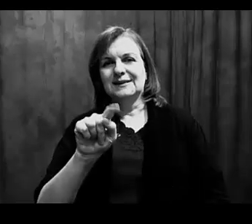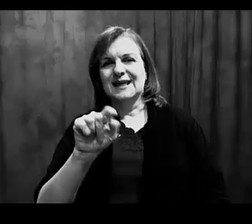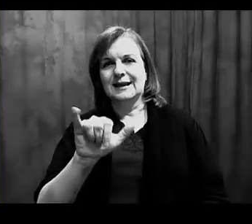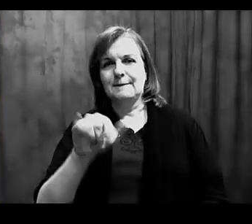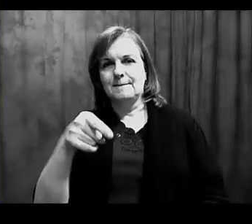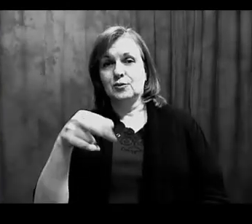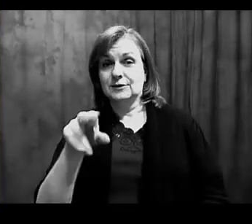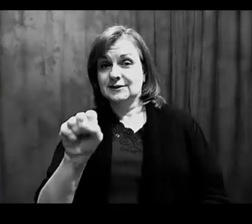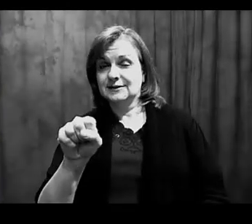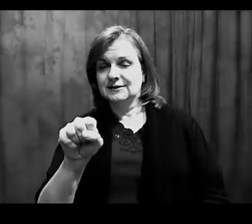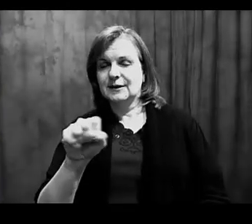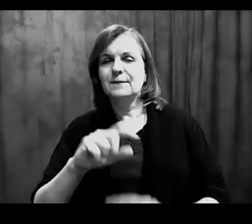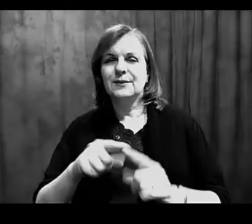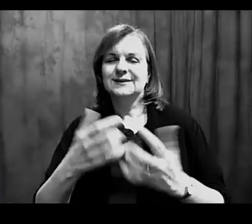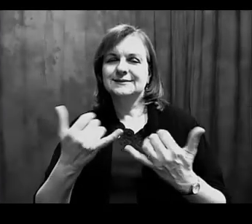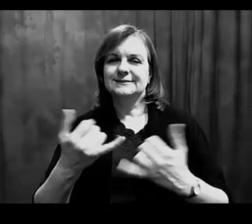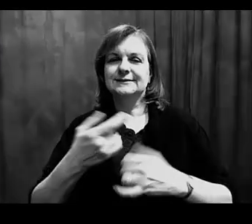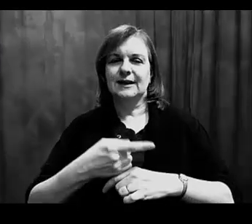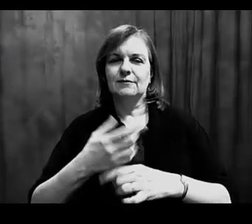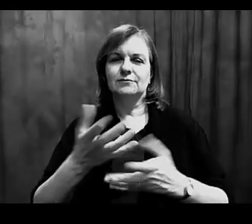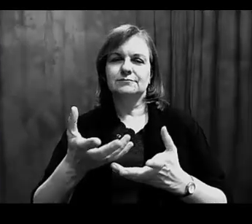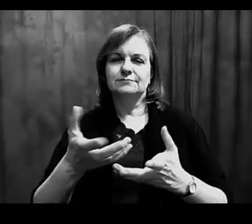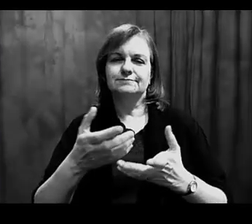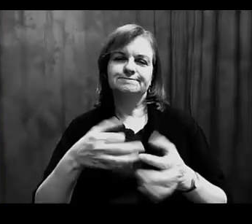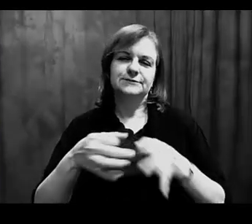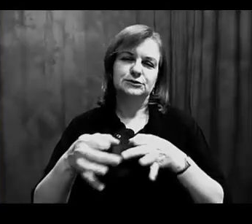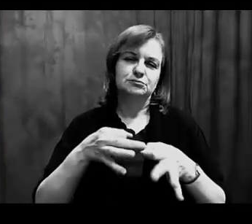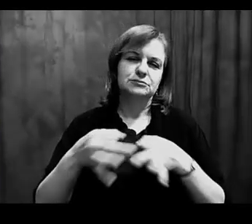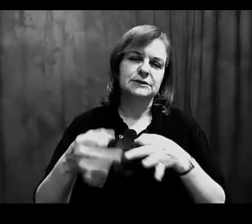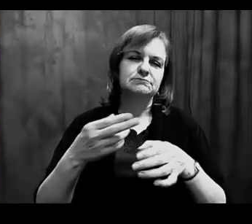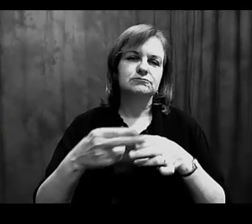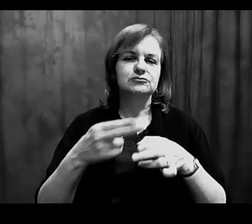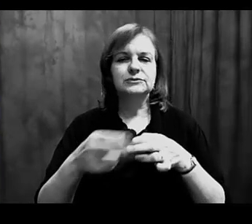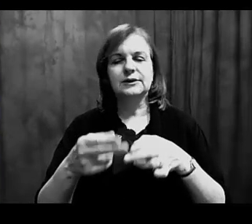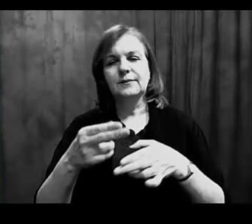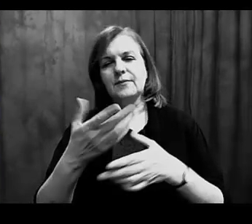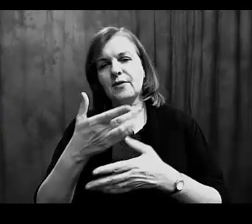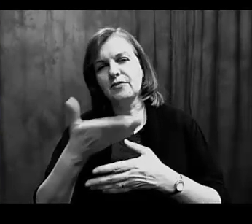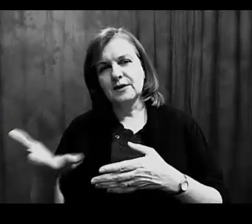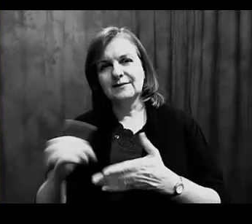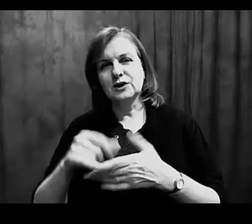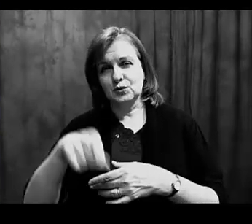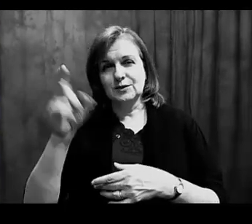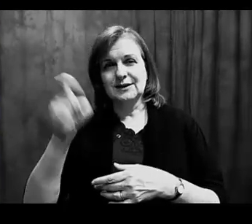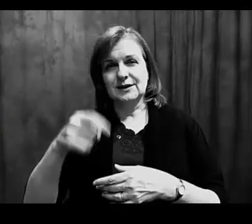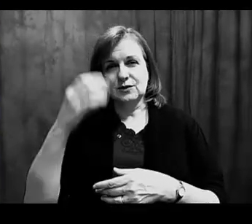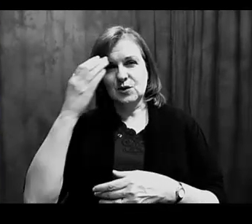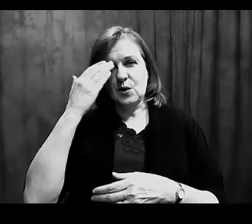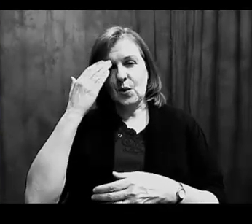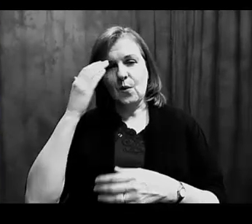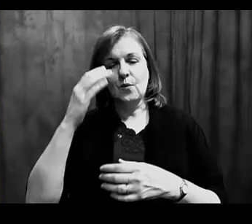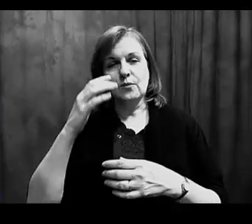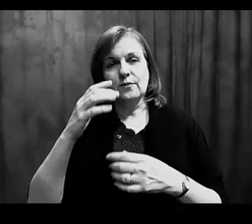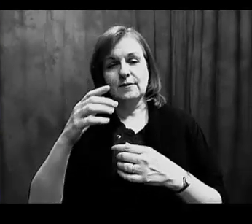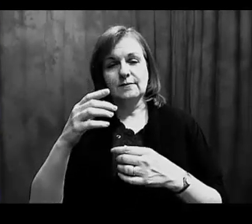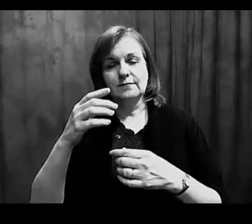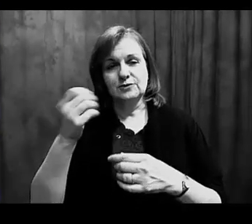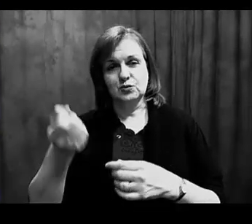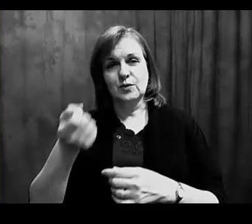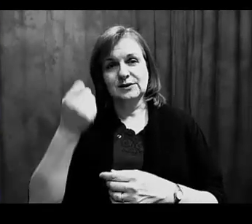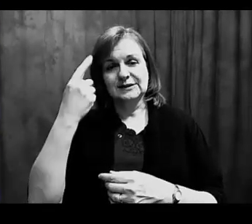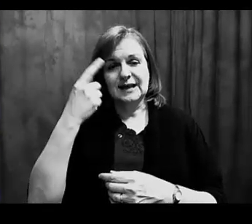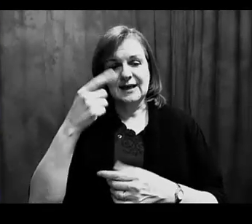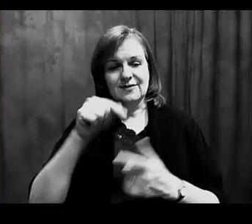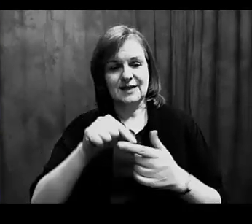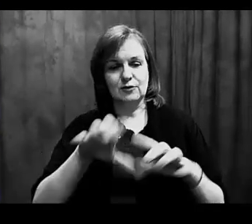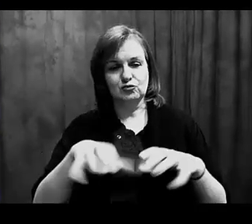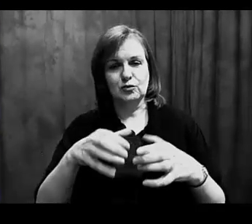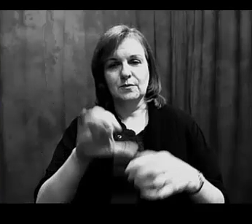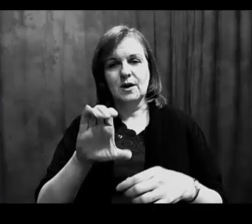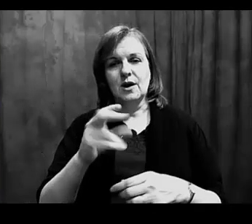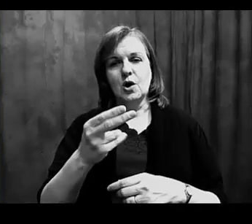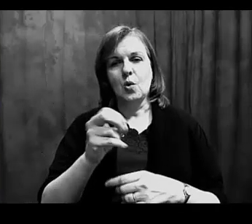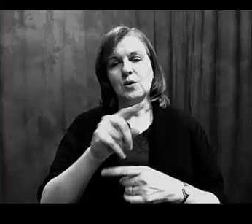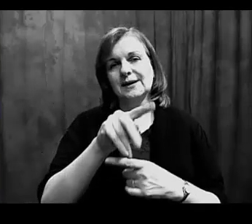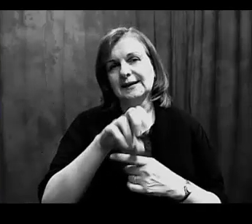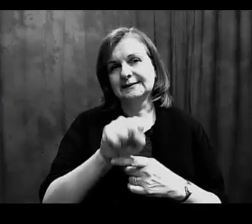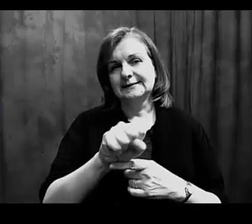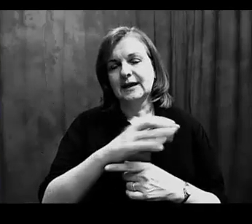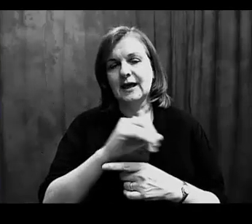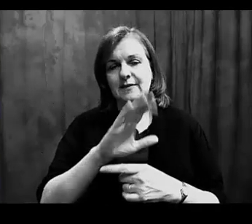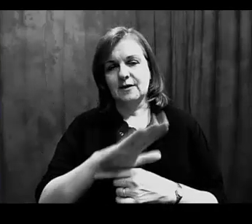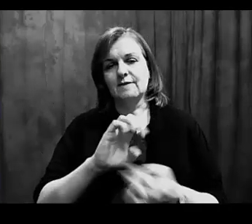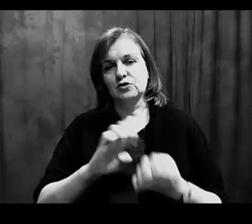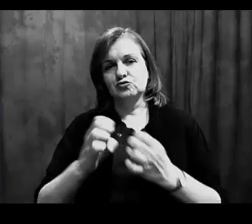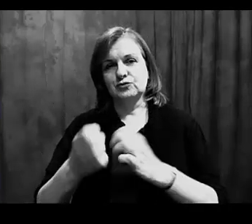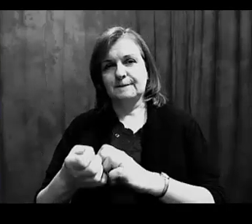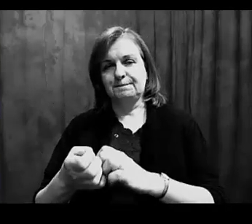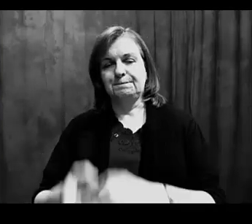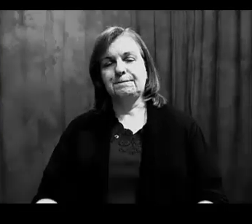but for now I want to give you an introduction to things that you need to be familiar with to understand chordate and vertebrate evolution